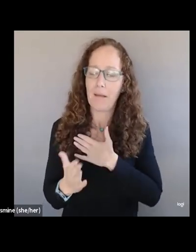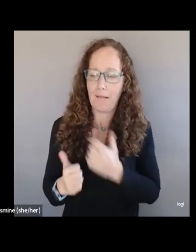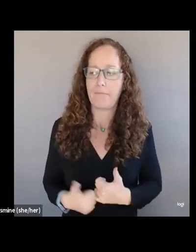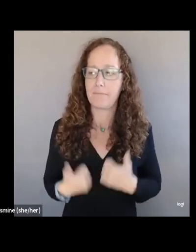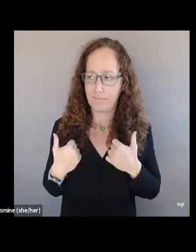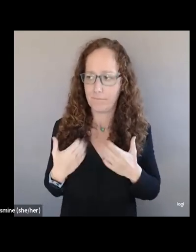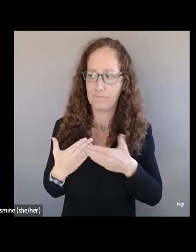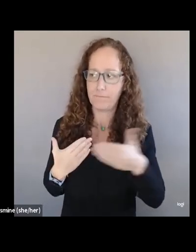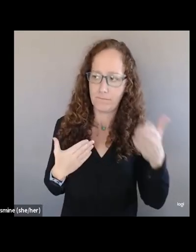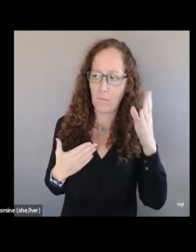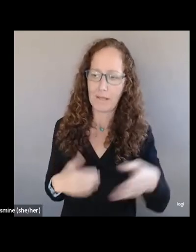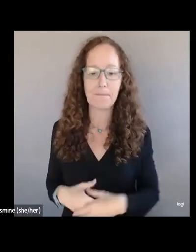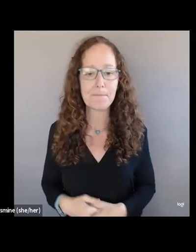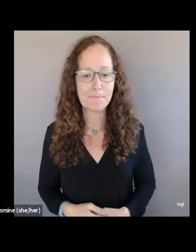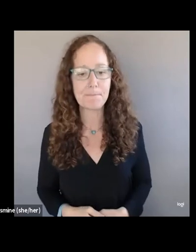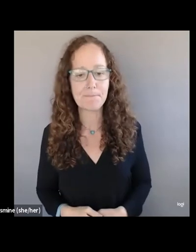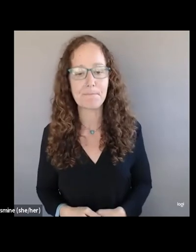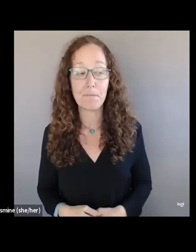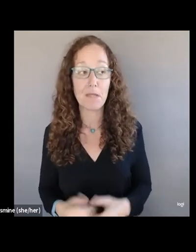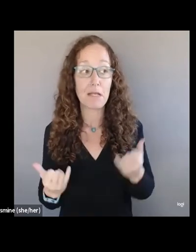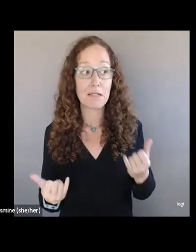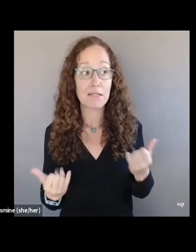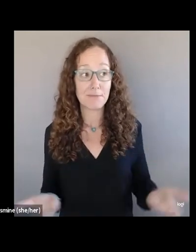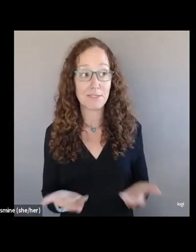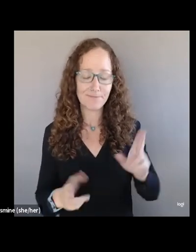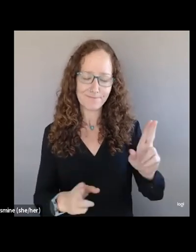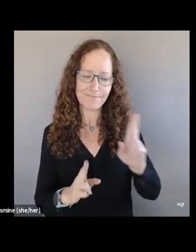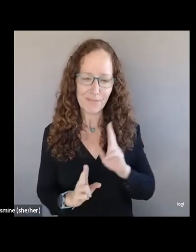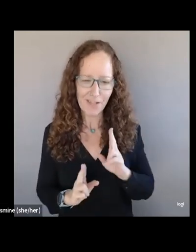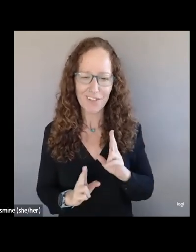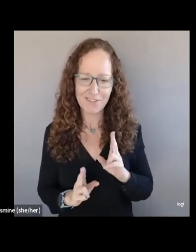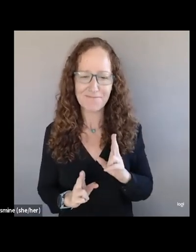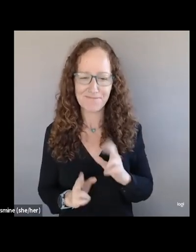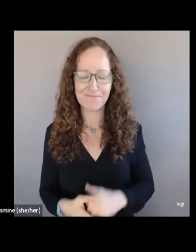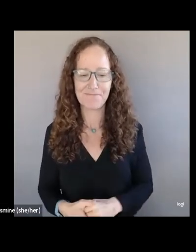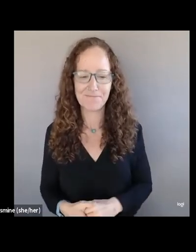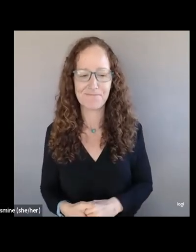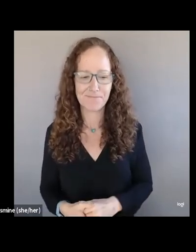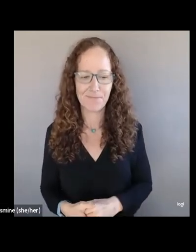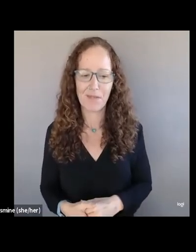Today, and I thought that I'm already graced by portions of